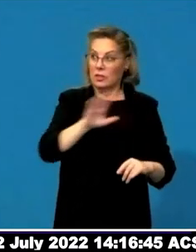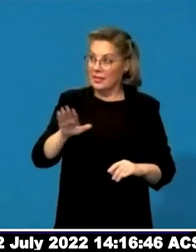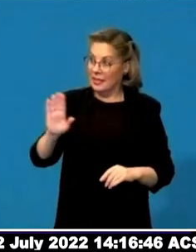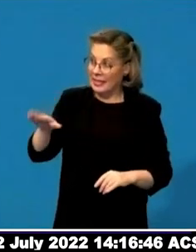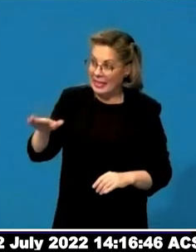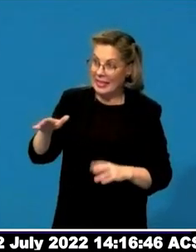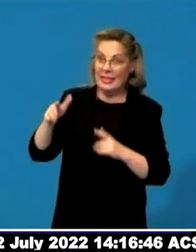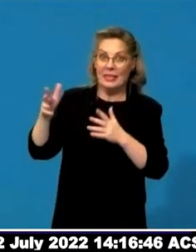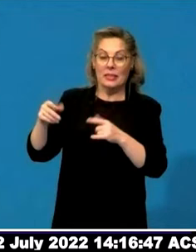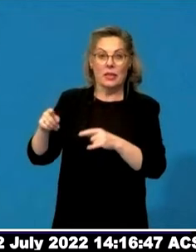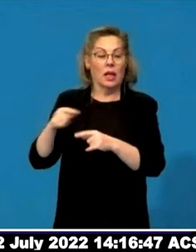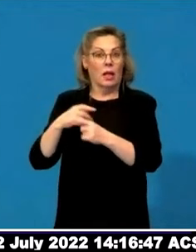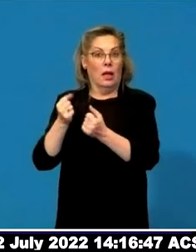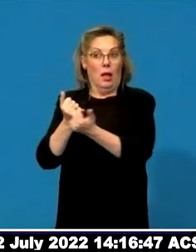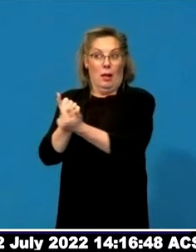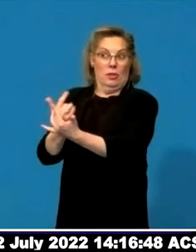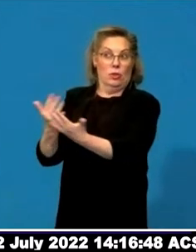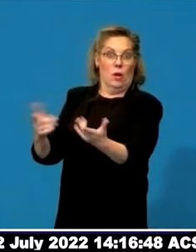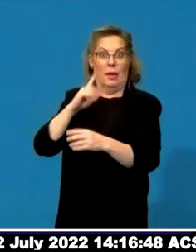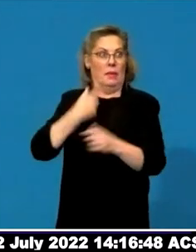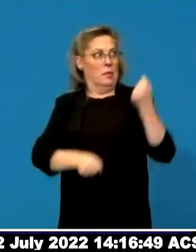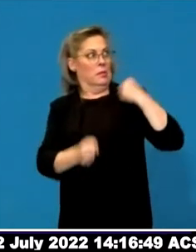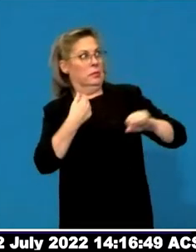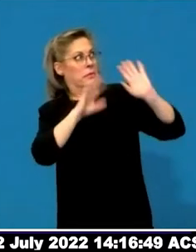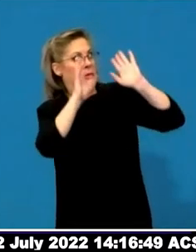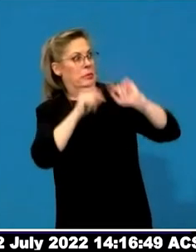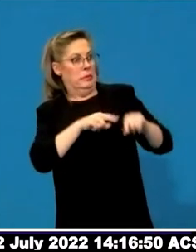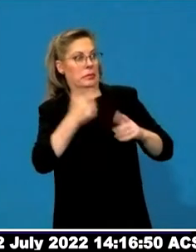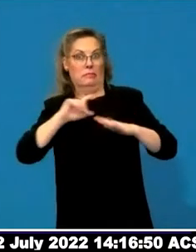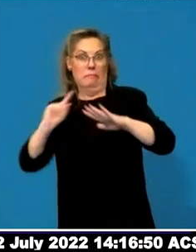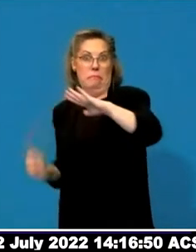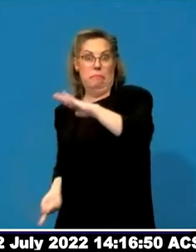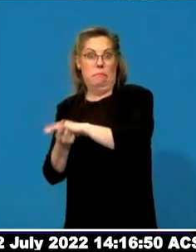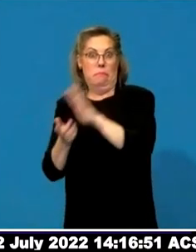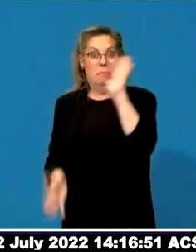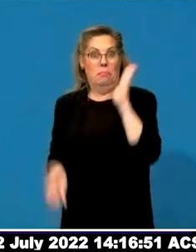because they don't want to talk to those strangers. There's still a lot of trust building to do.